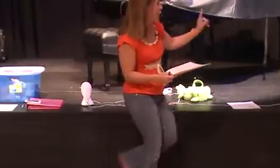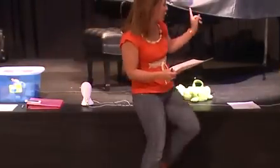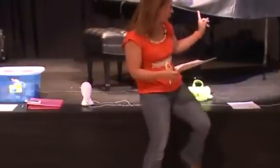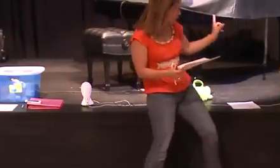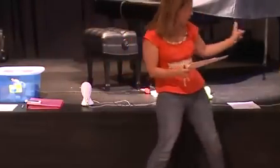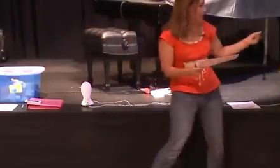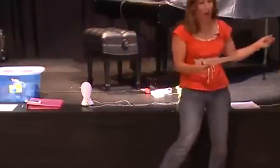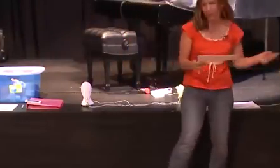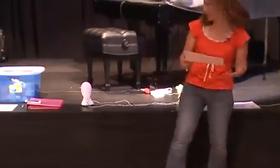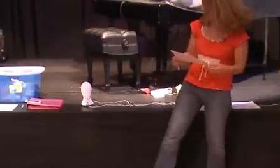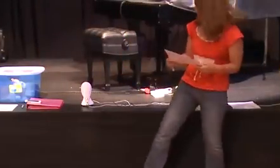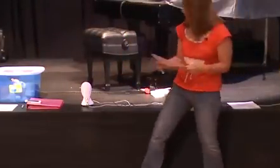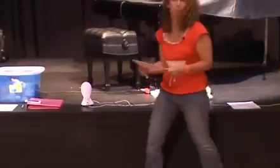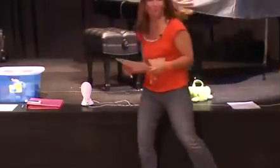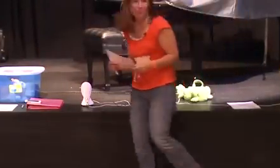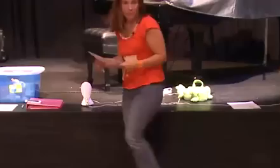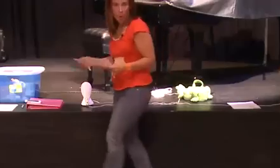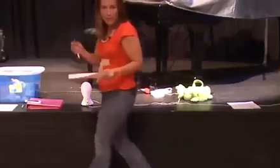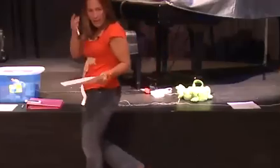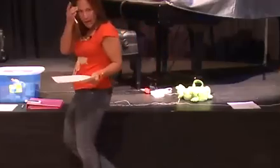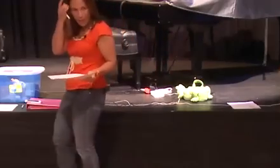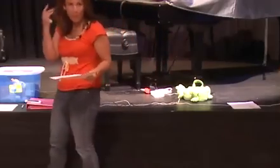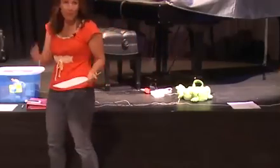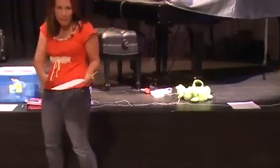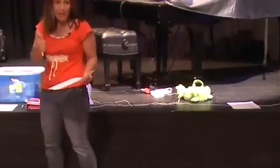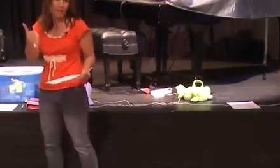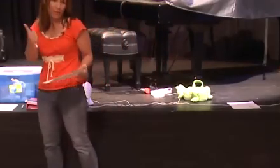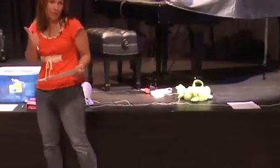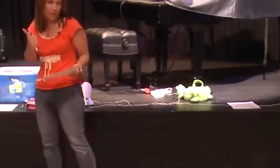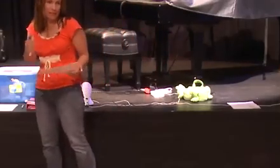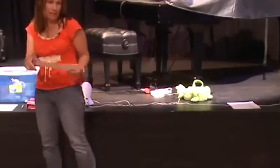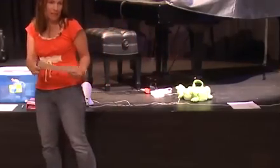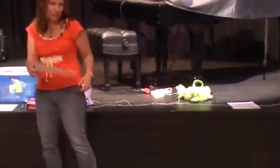Flash cards, books, Hopkins, or 10 up, up 10 for the DVD/CD.